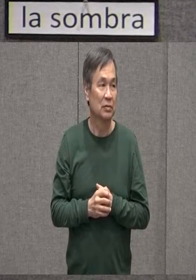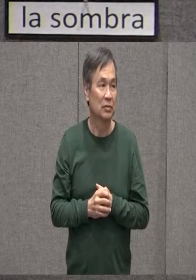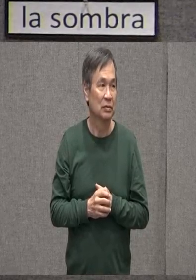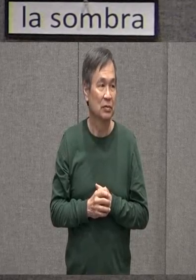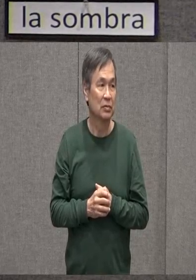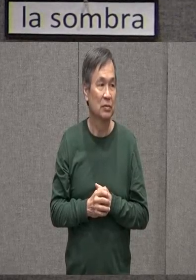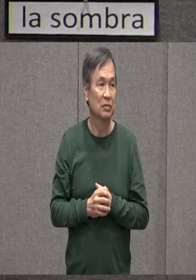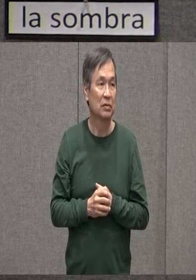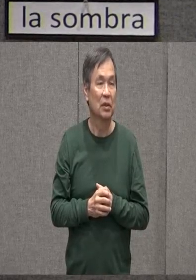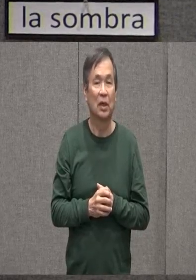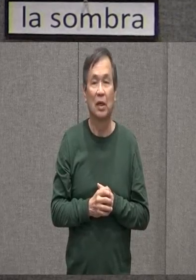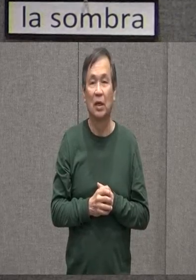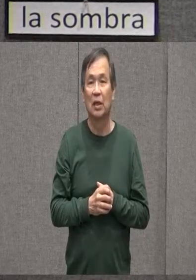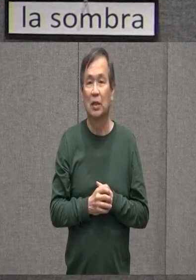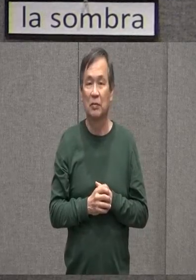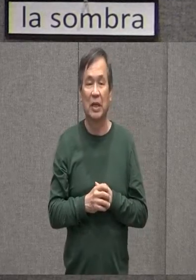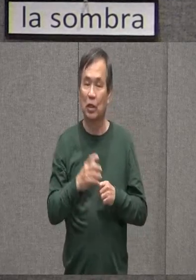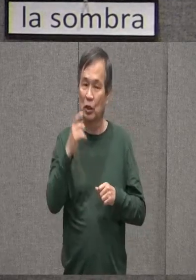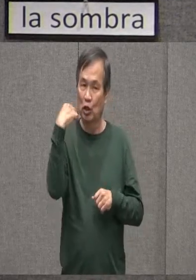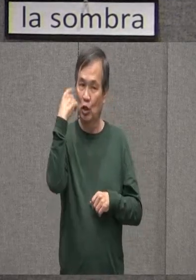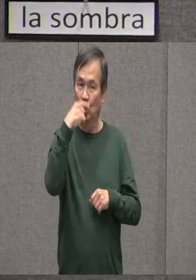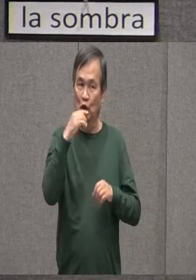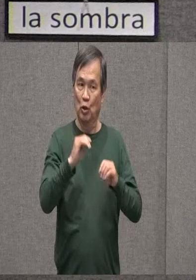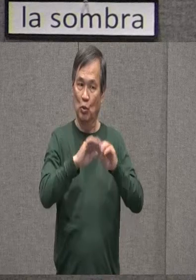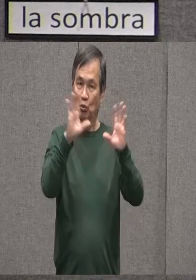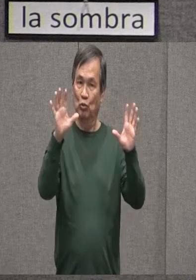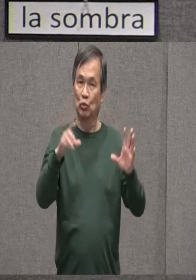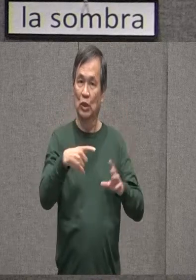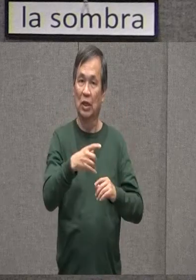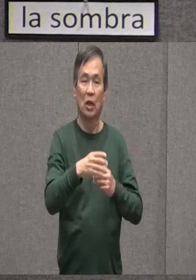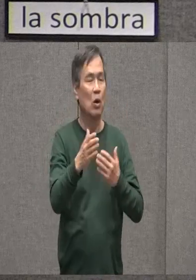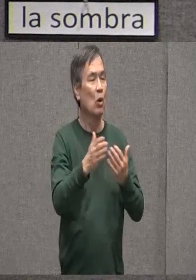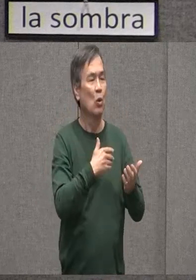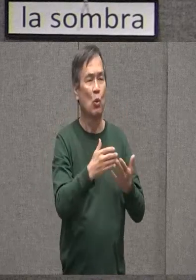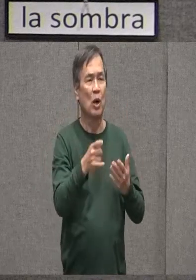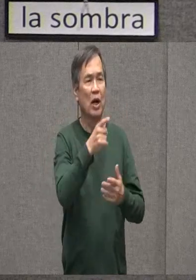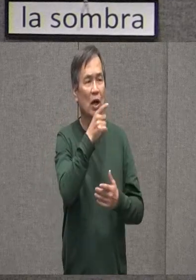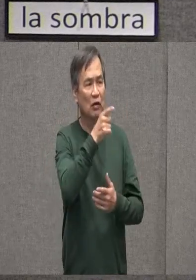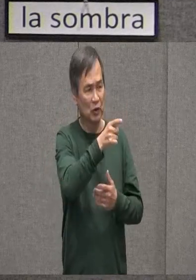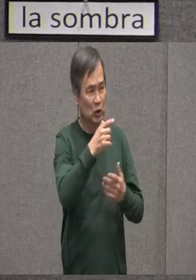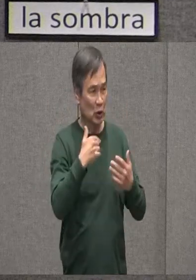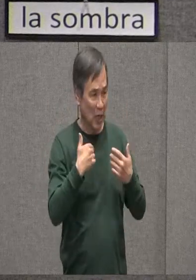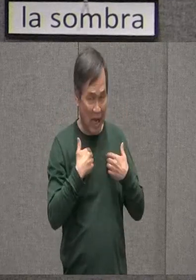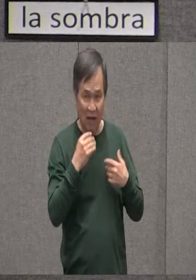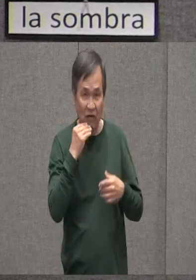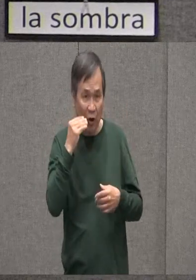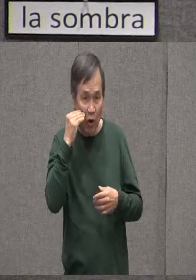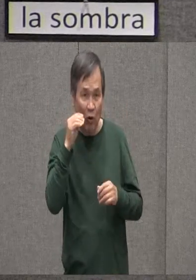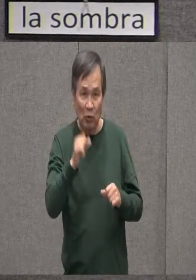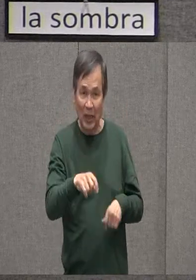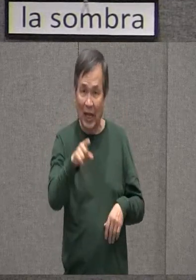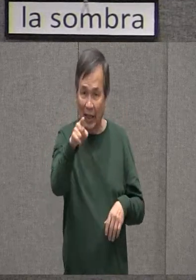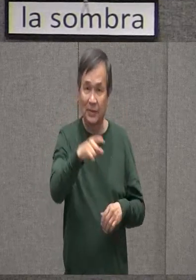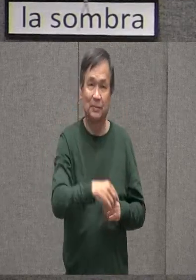That just gives it a little pop, you know? Whatever materials you have at home to add color will work.